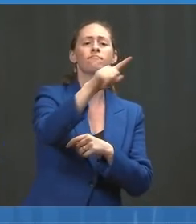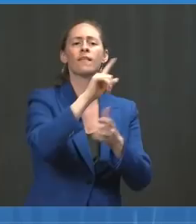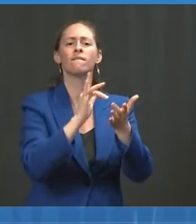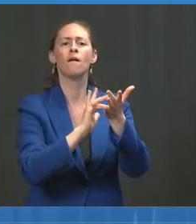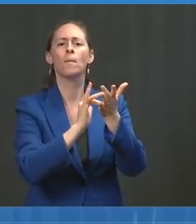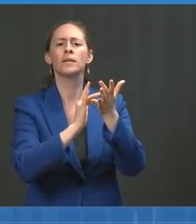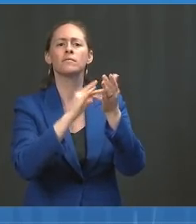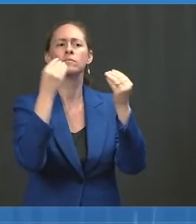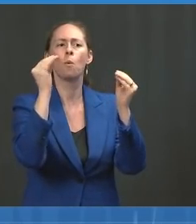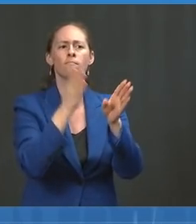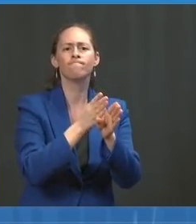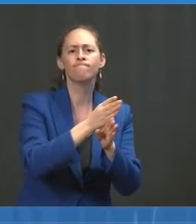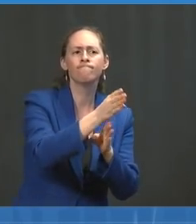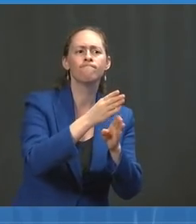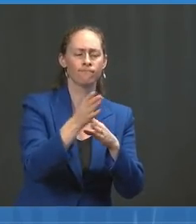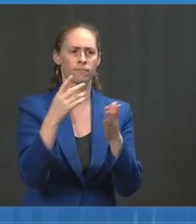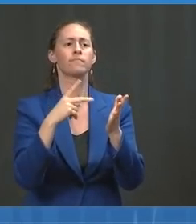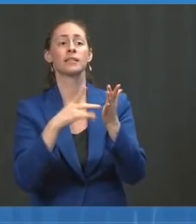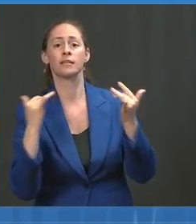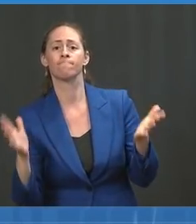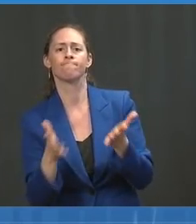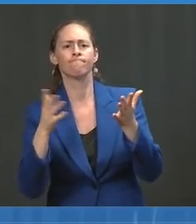in smaller long-term care settings.